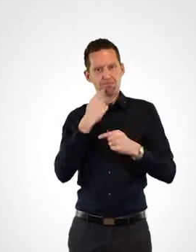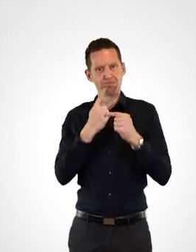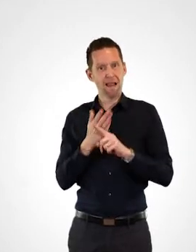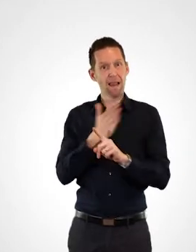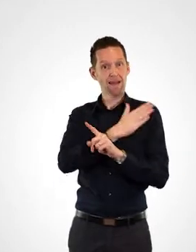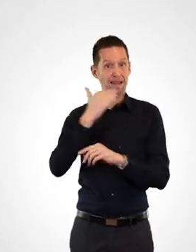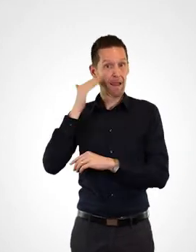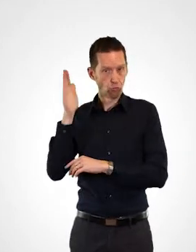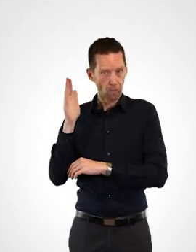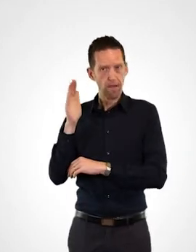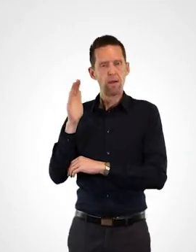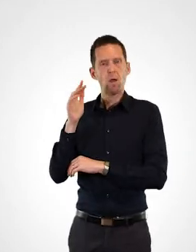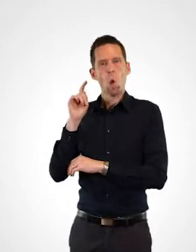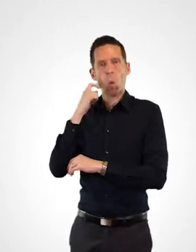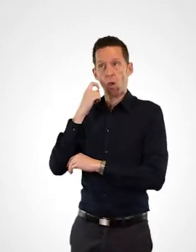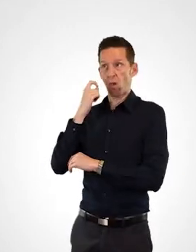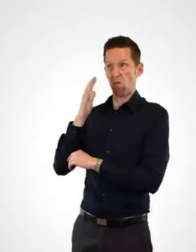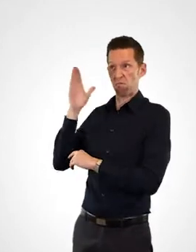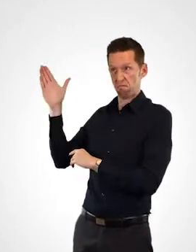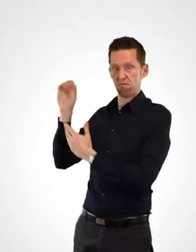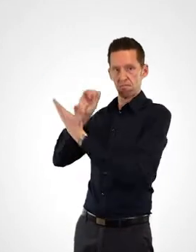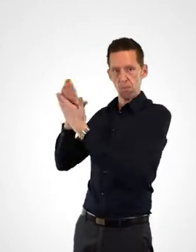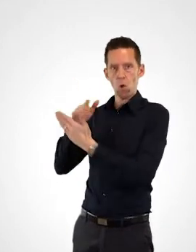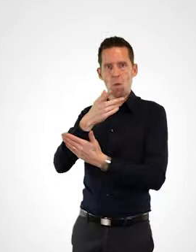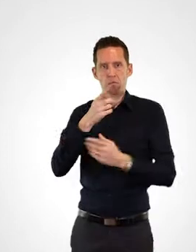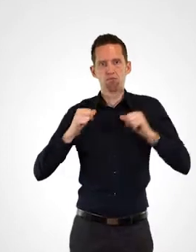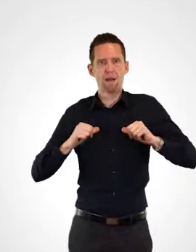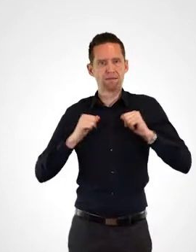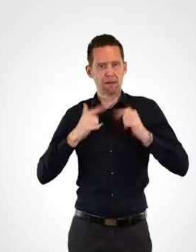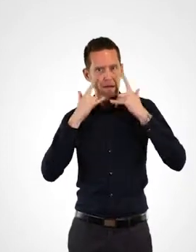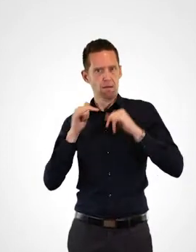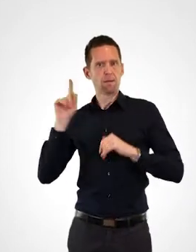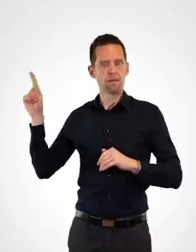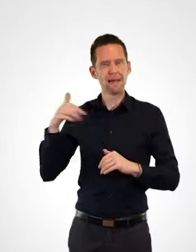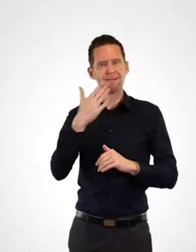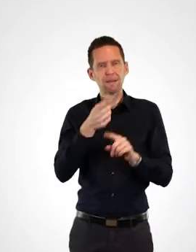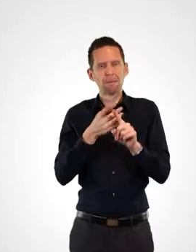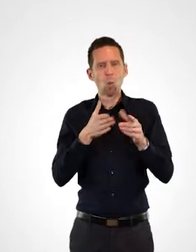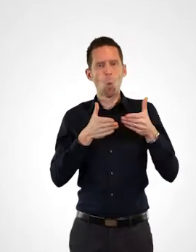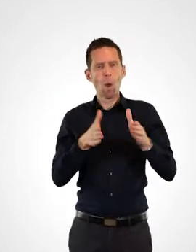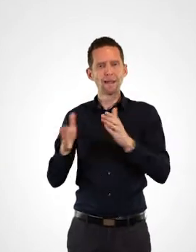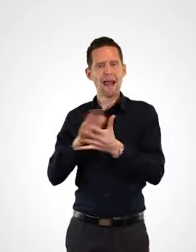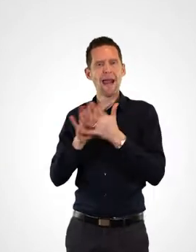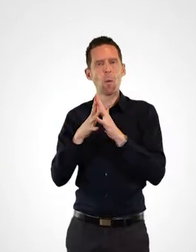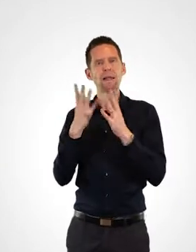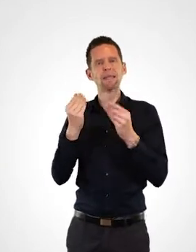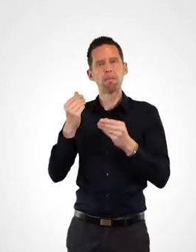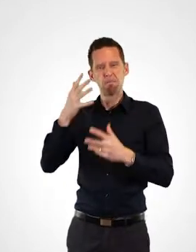in the last lecture into practice. So I'm going to give you some very specific ways of putting